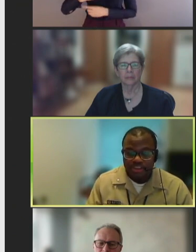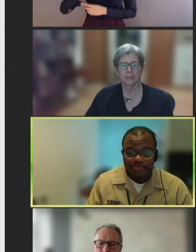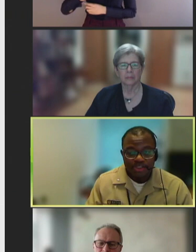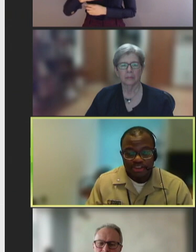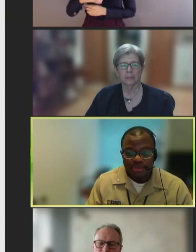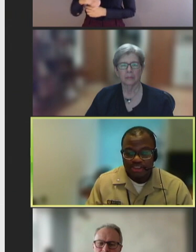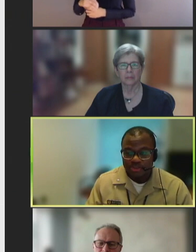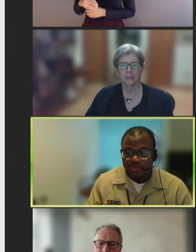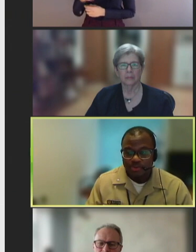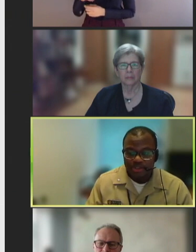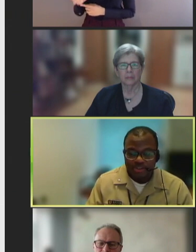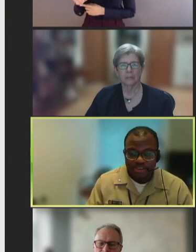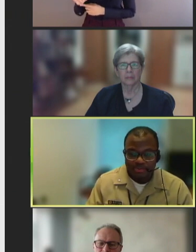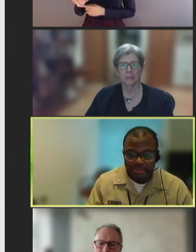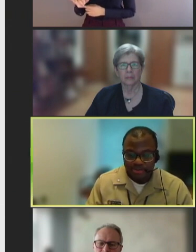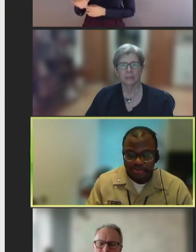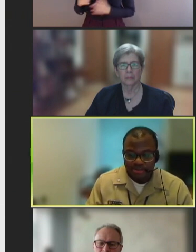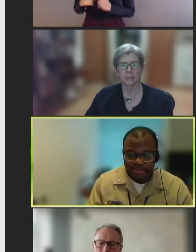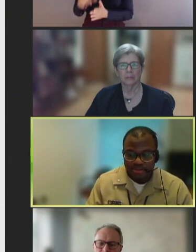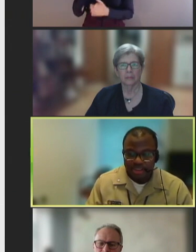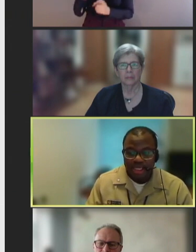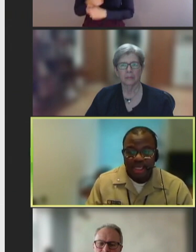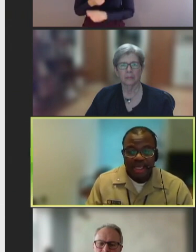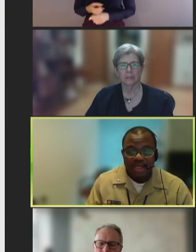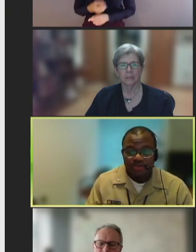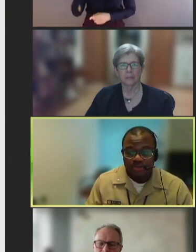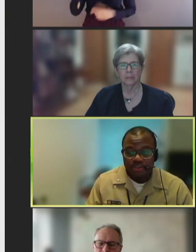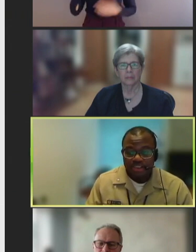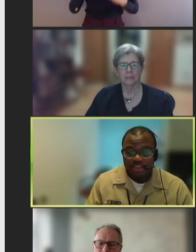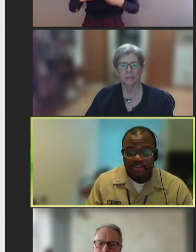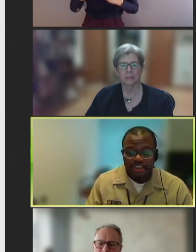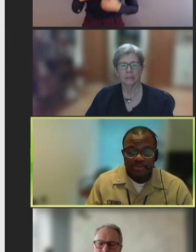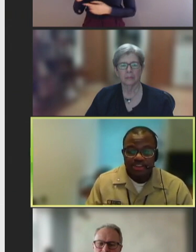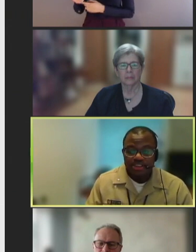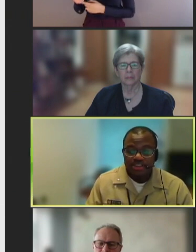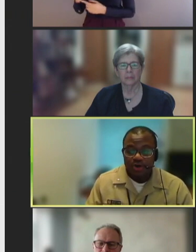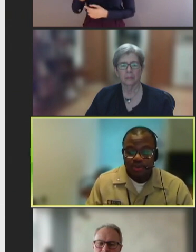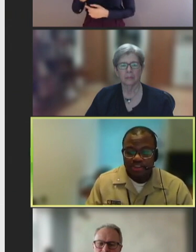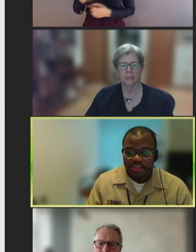especially in patients with pulmonary TB. And currently, TB disease always needs